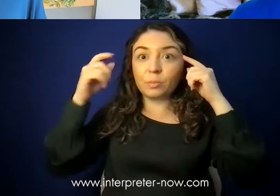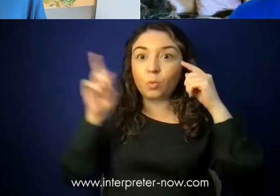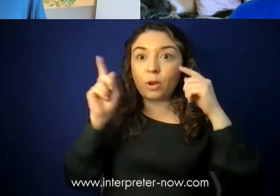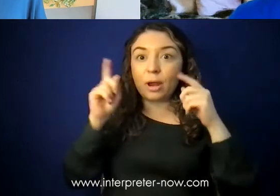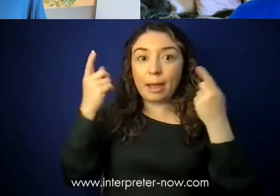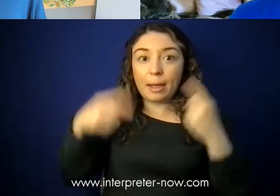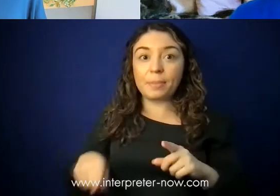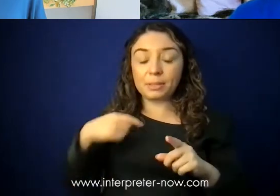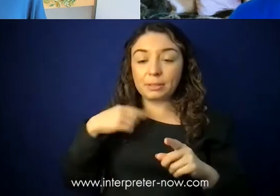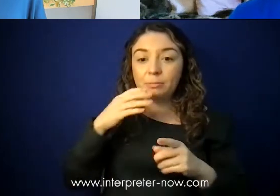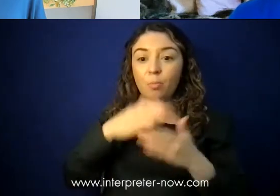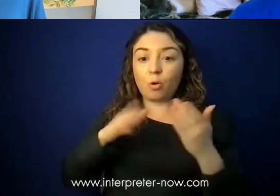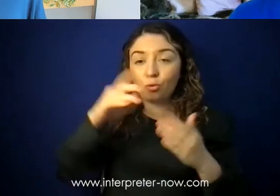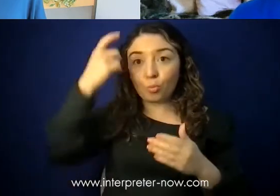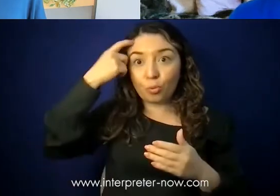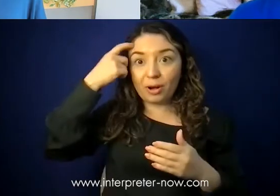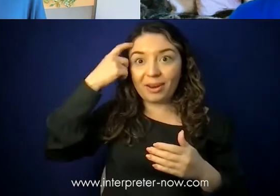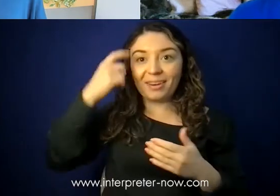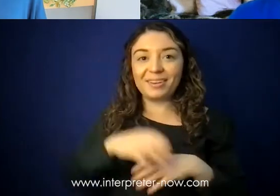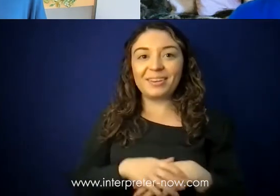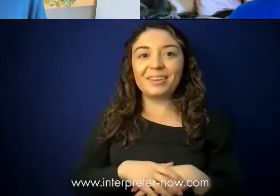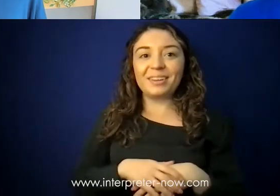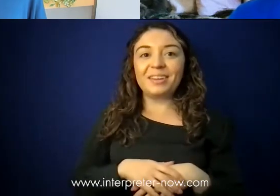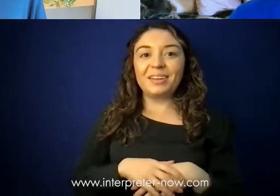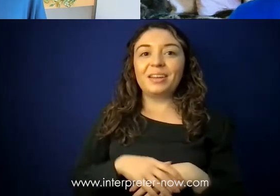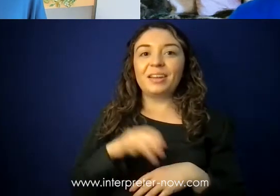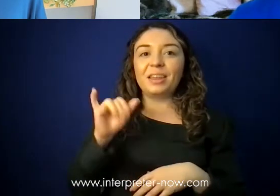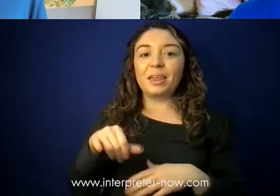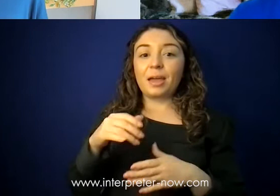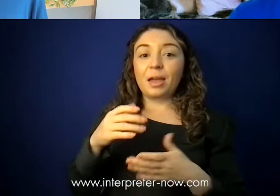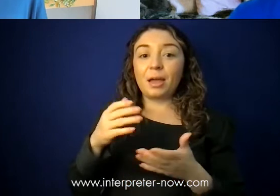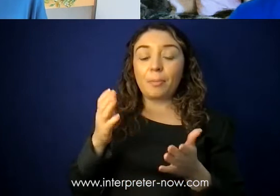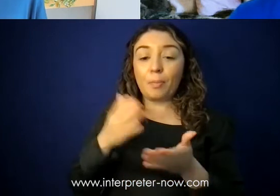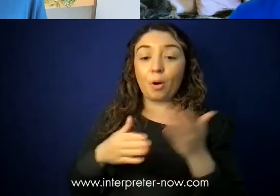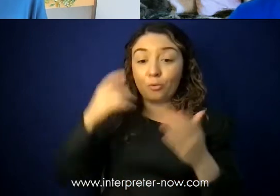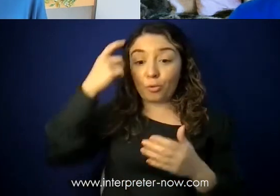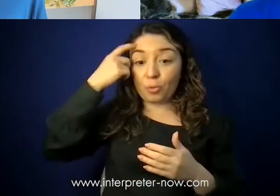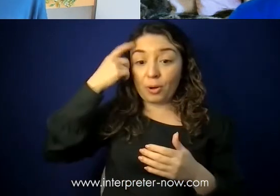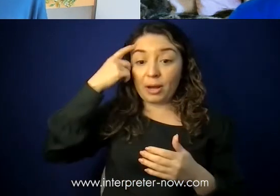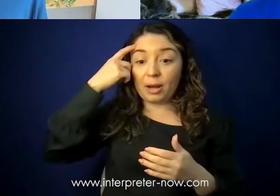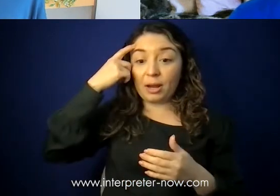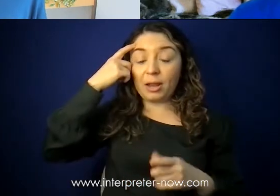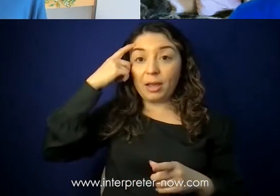It's part of our brain, a small little baby bit of our brain, but the part of our brain does that heavy lifting.